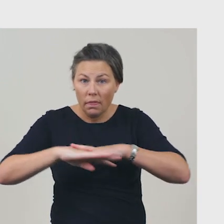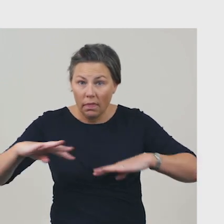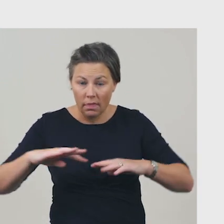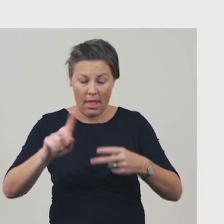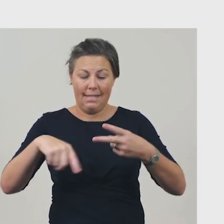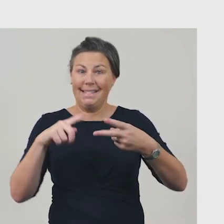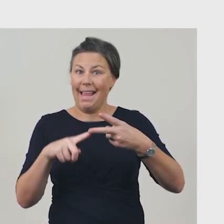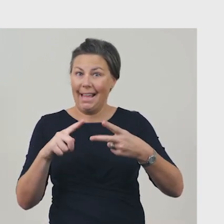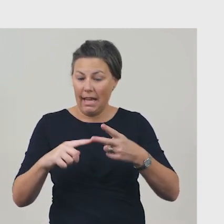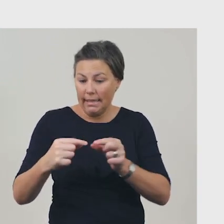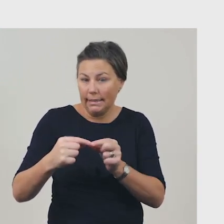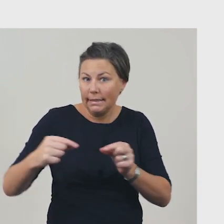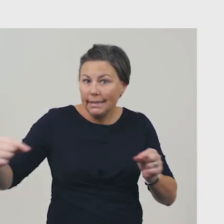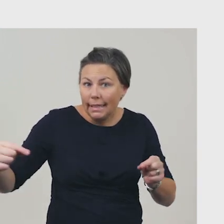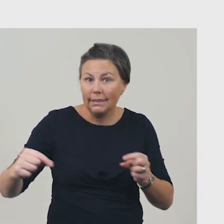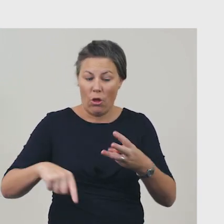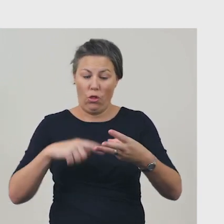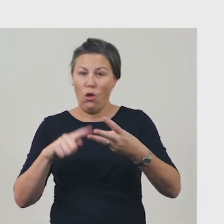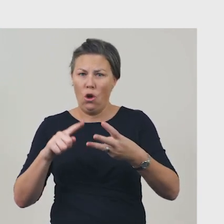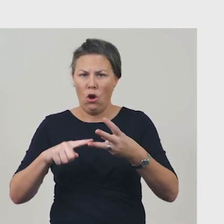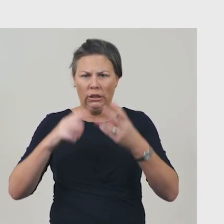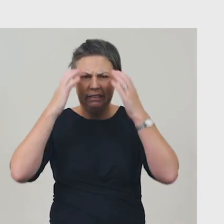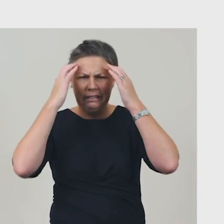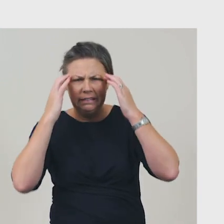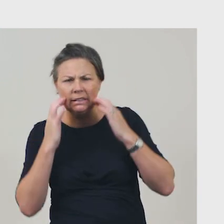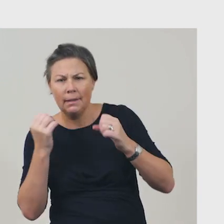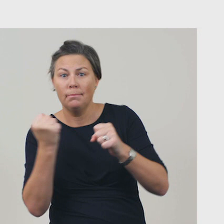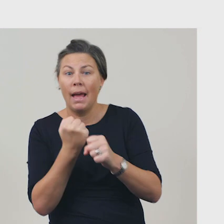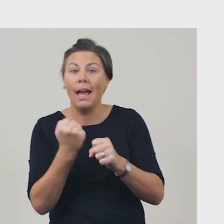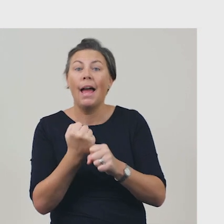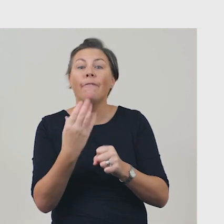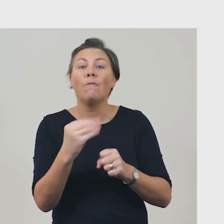The third little pig worked hard, and built a house of bricks.